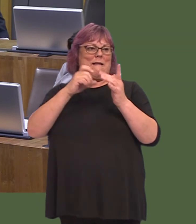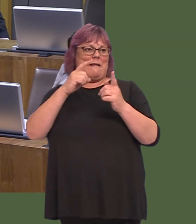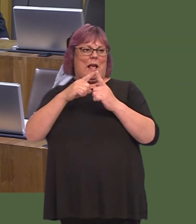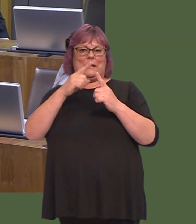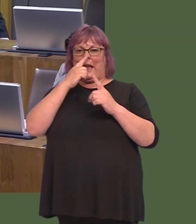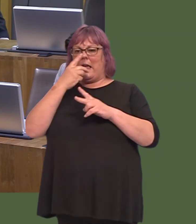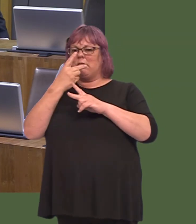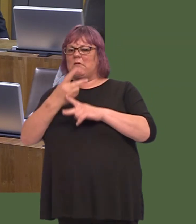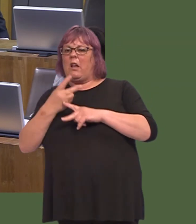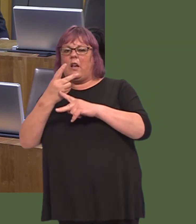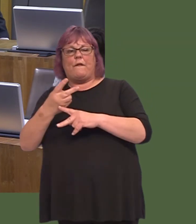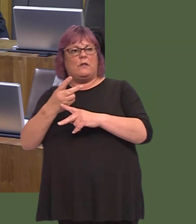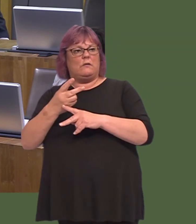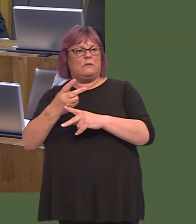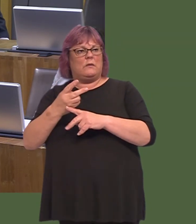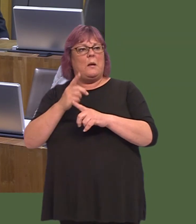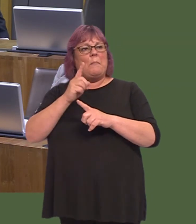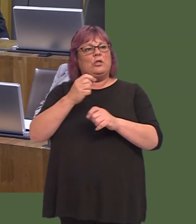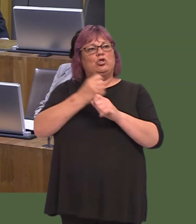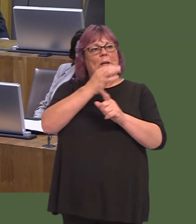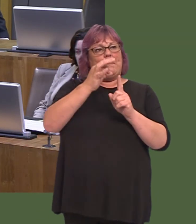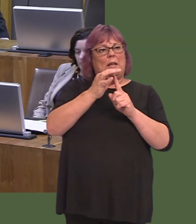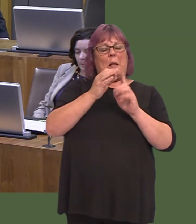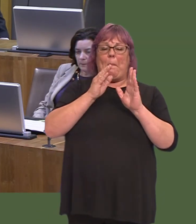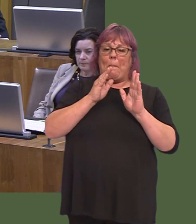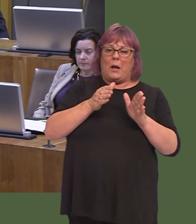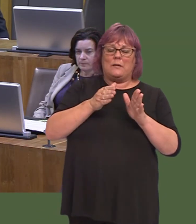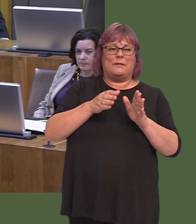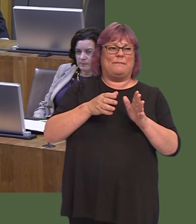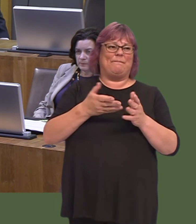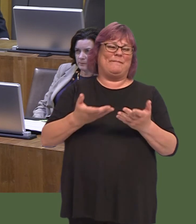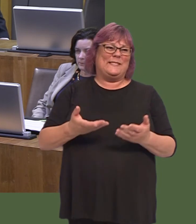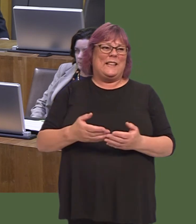Medicines Strategy Group, but, of course, for GPs, GPs are governedóI know Dai Lloyd